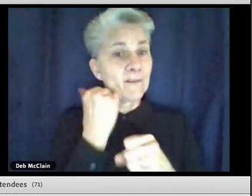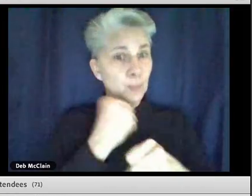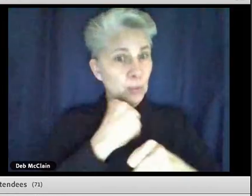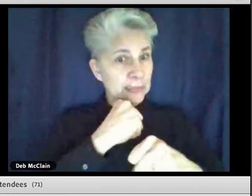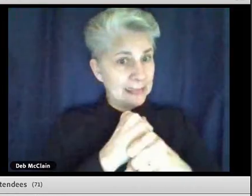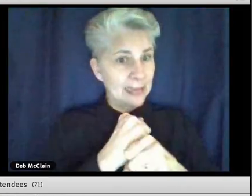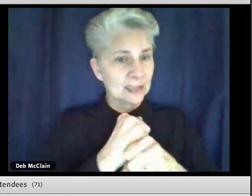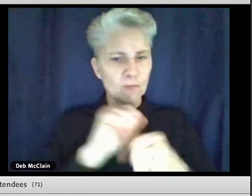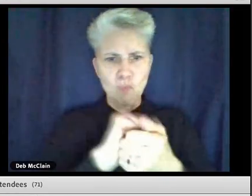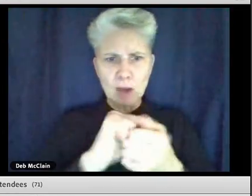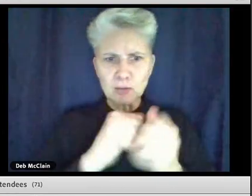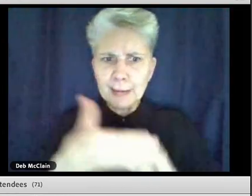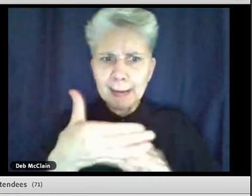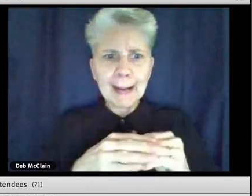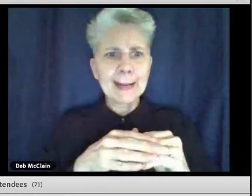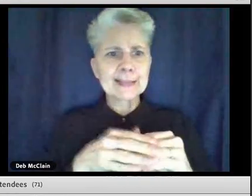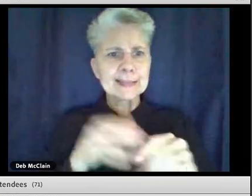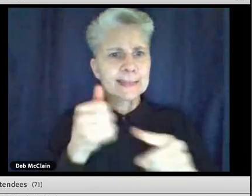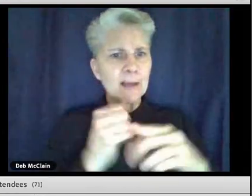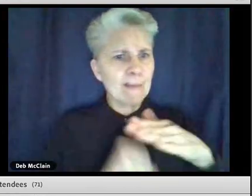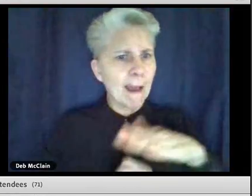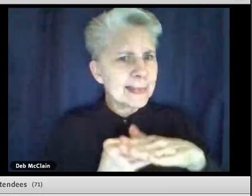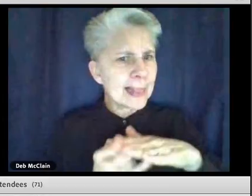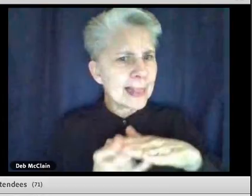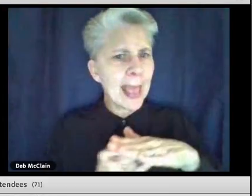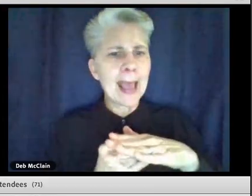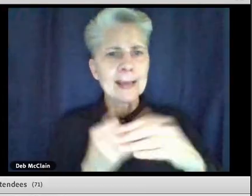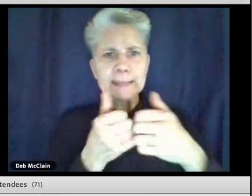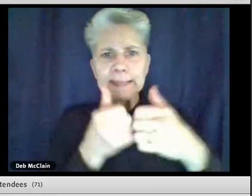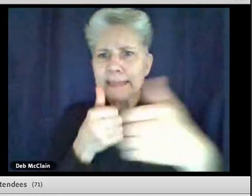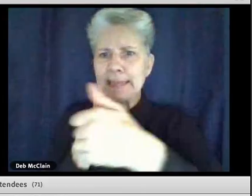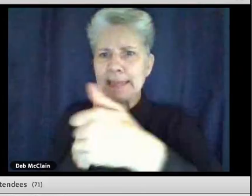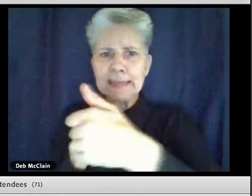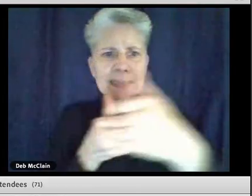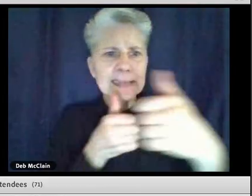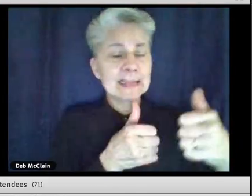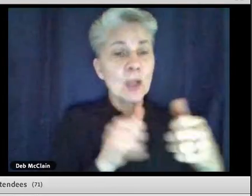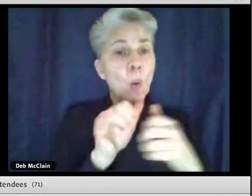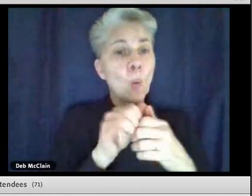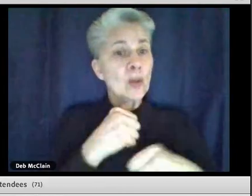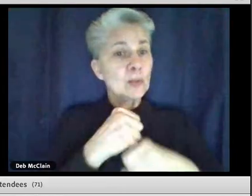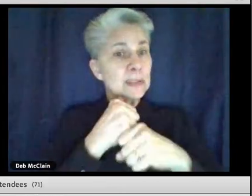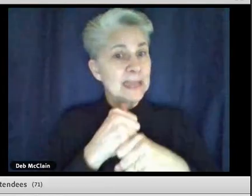wash your hands, self-isolate, social distancing, with these protective measures,